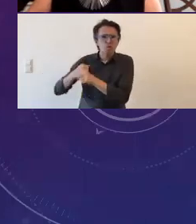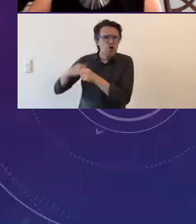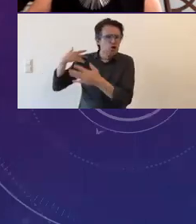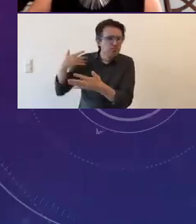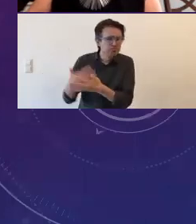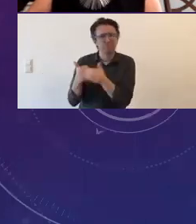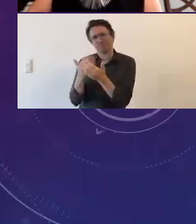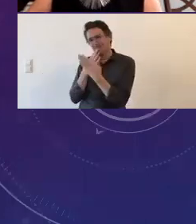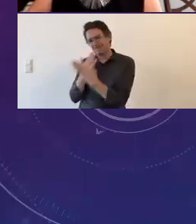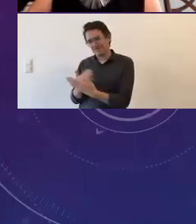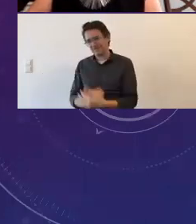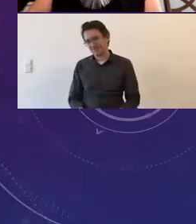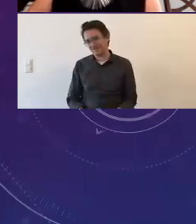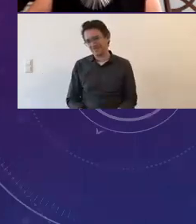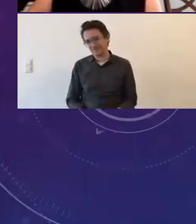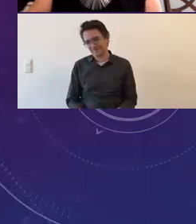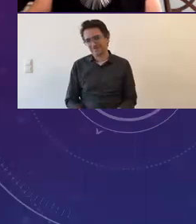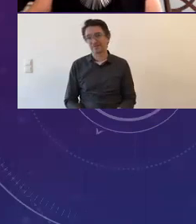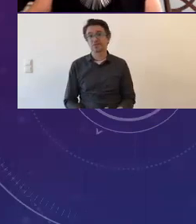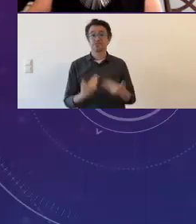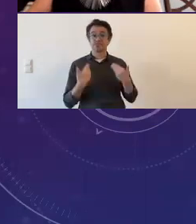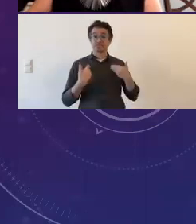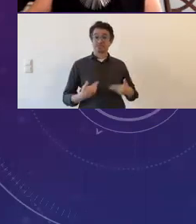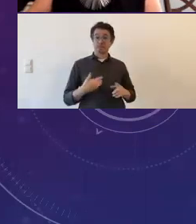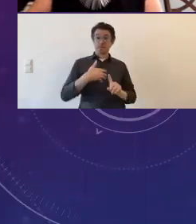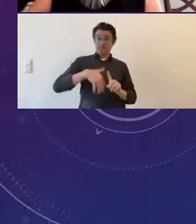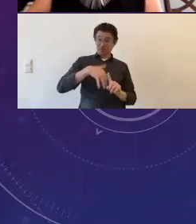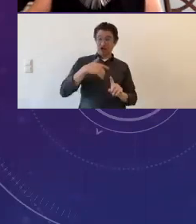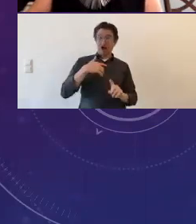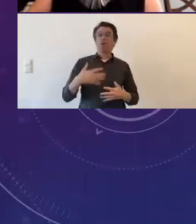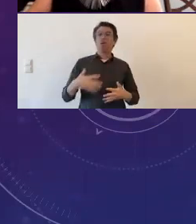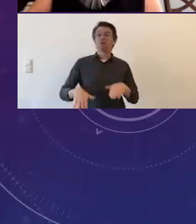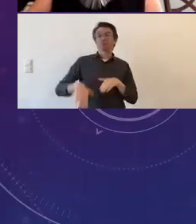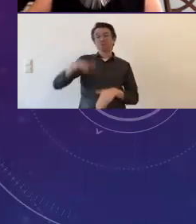language I also have a younger brother who is deafblind my parents and my older